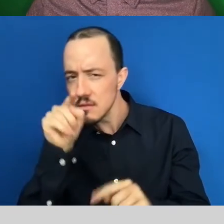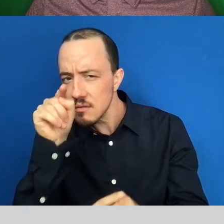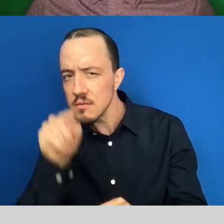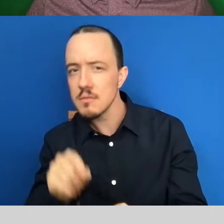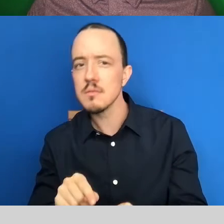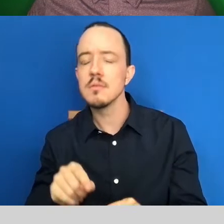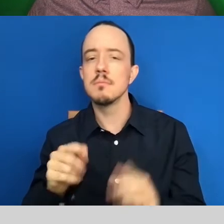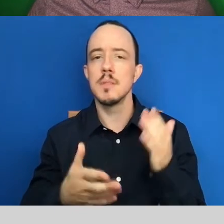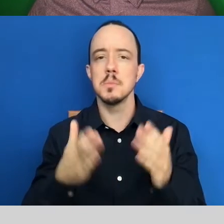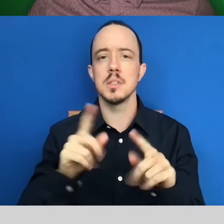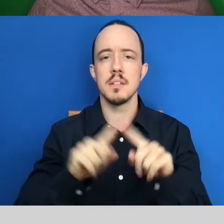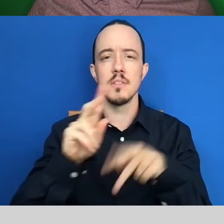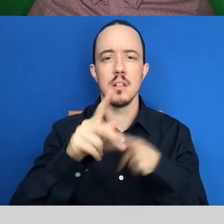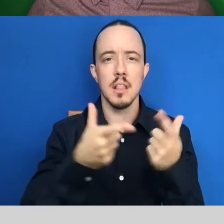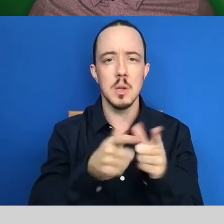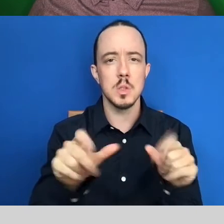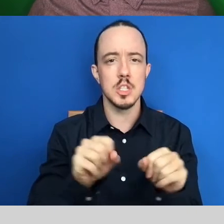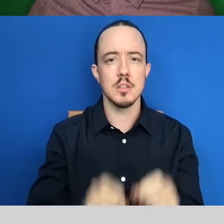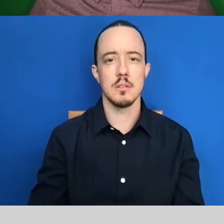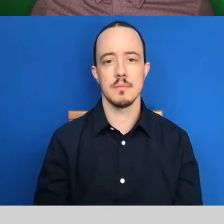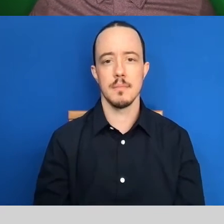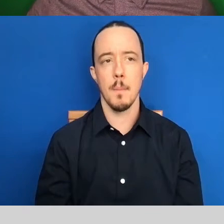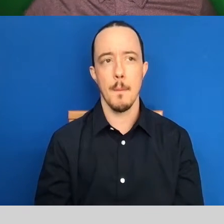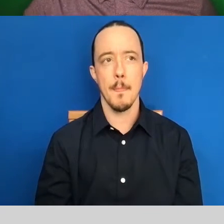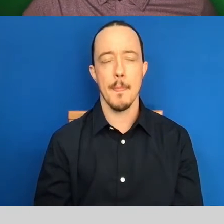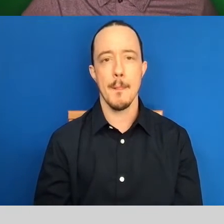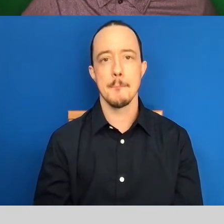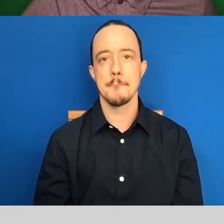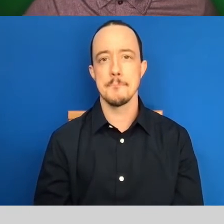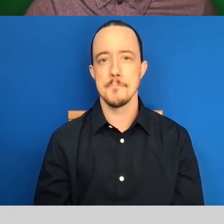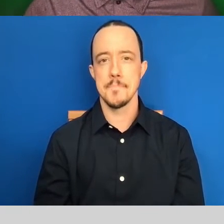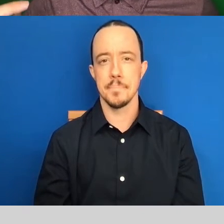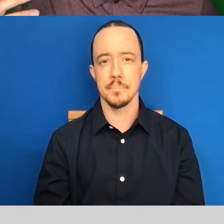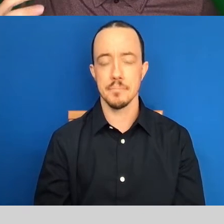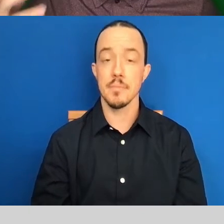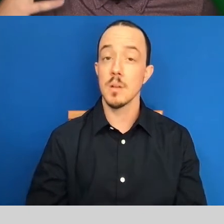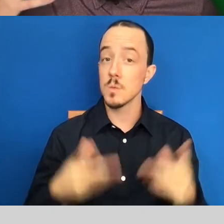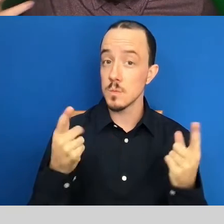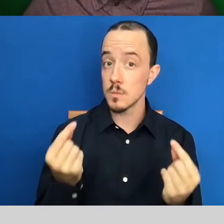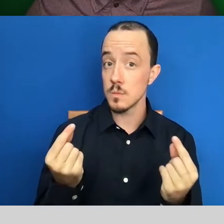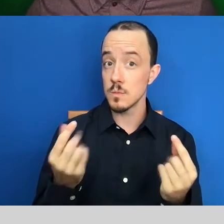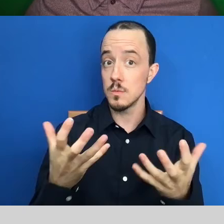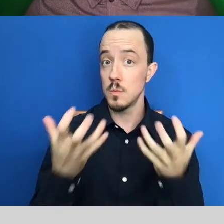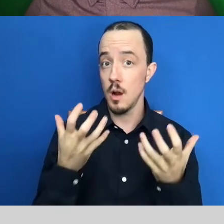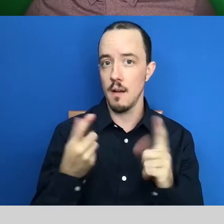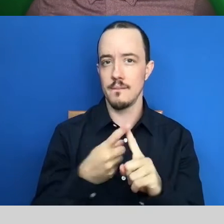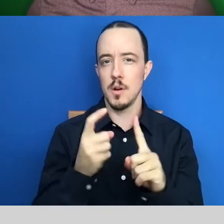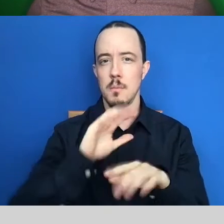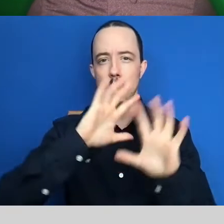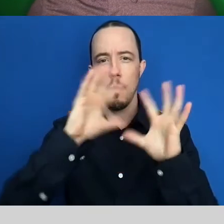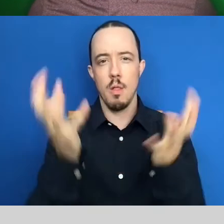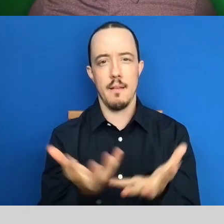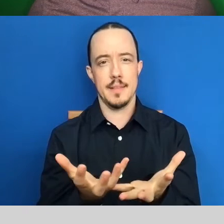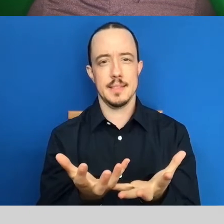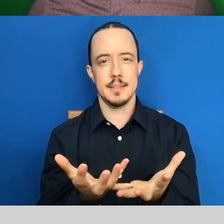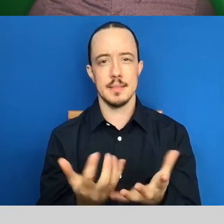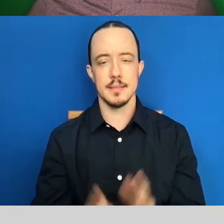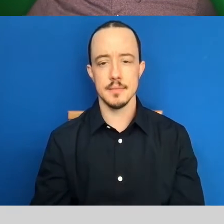especially in cases where the construct spans frameworks and languages. So what exactly do we want out of all of this?